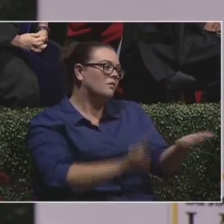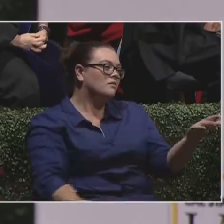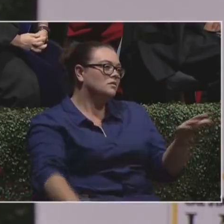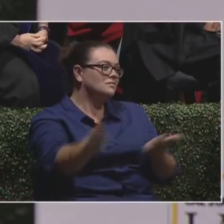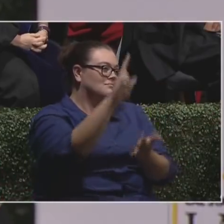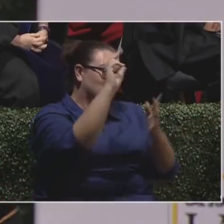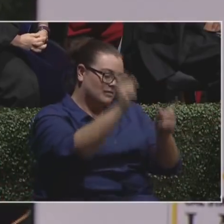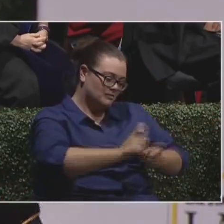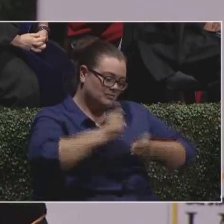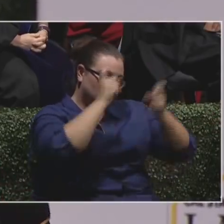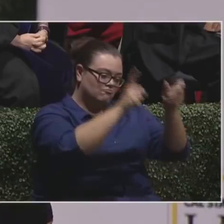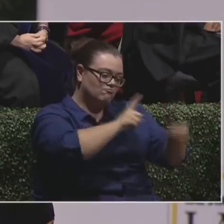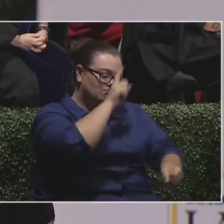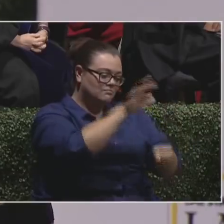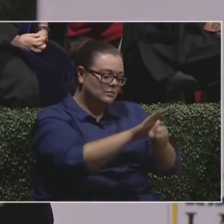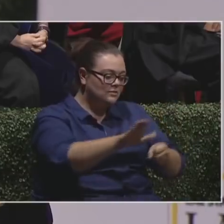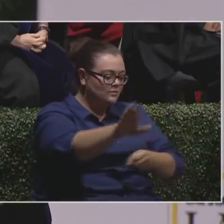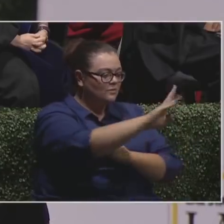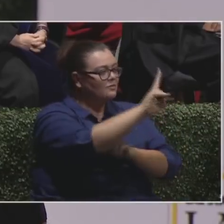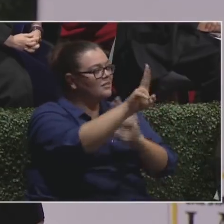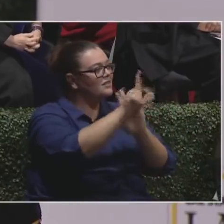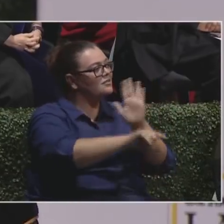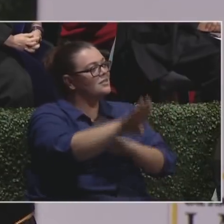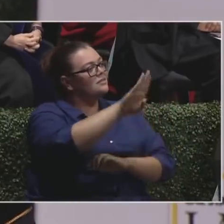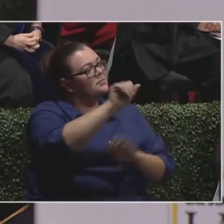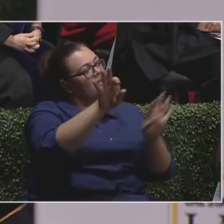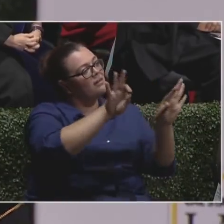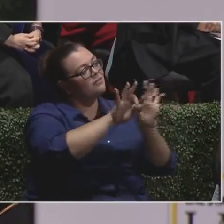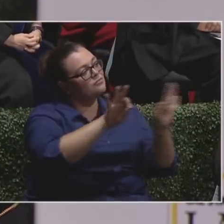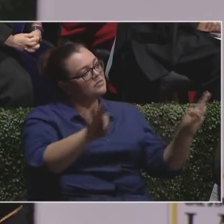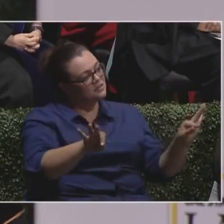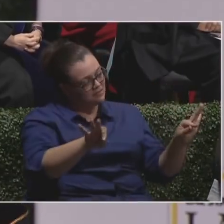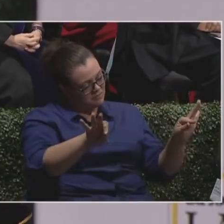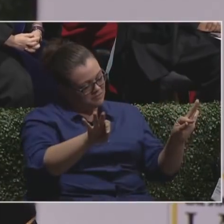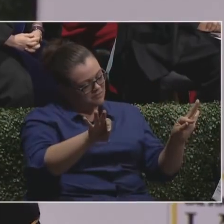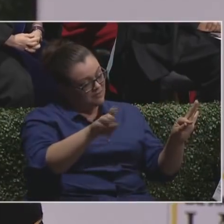ALL RIGHT. BY THE AUTHORITY VESTED IN ME BY THE STATE OF CALIFORNIA AND BY THE TRUSTEES OF THE CALIFORNIA STATE